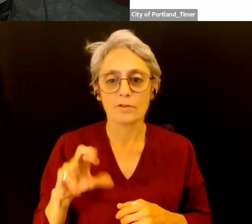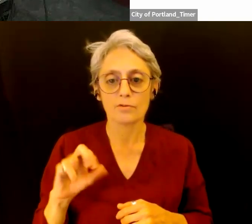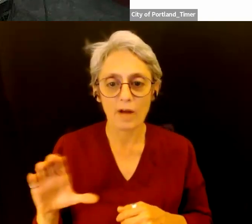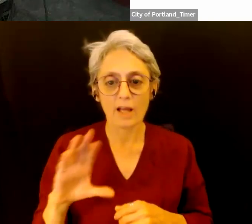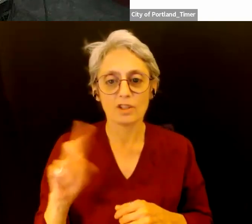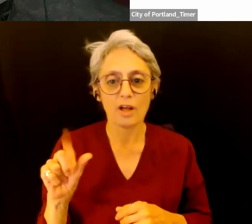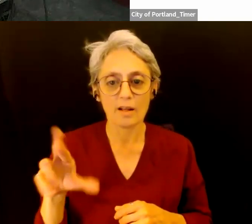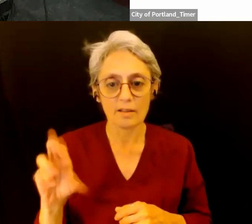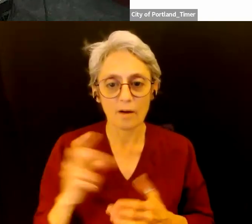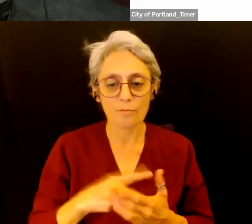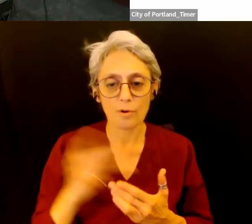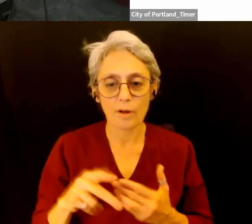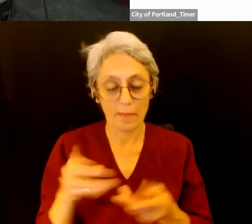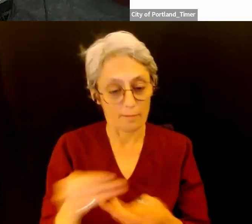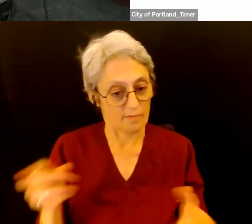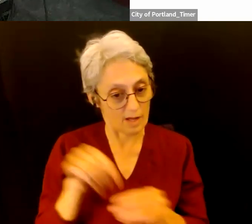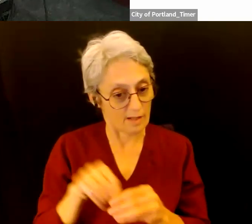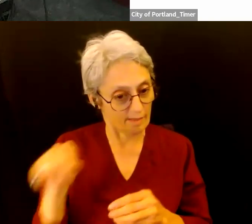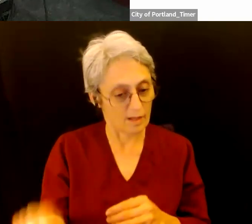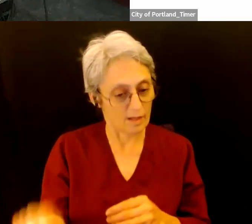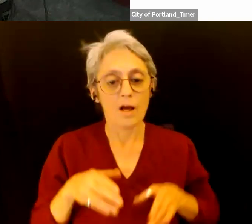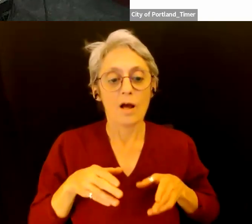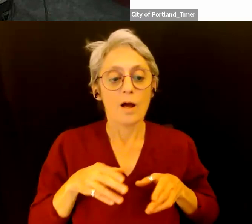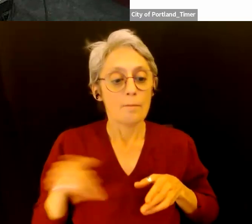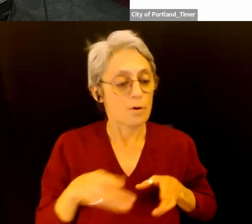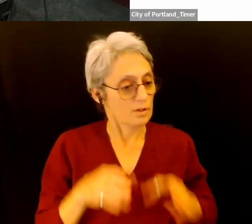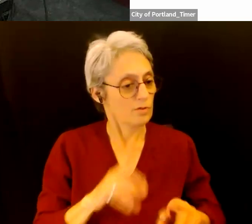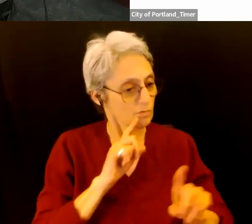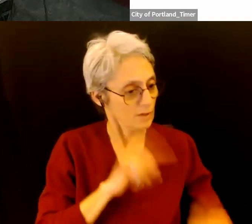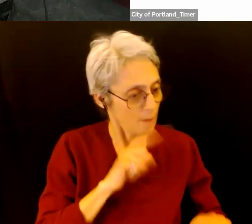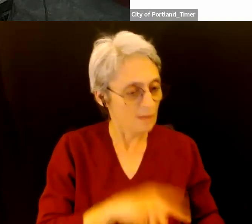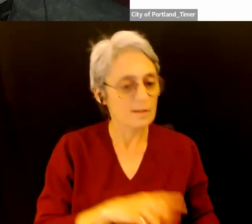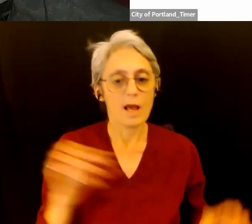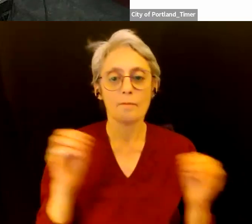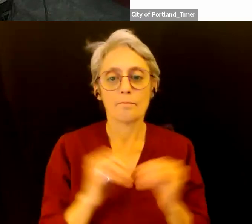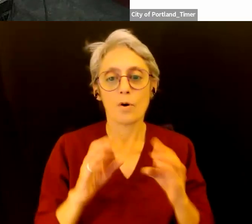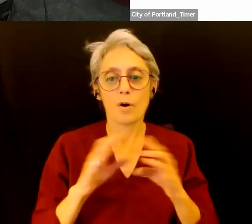Portland Street Response. And more housing options for our community members.